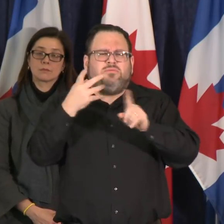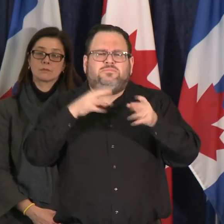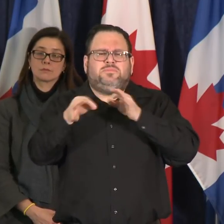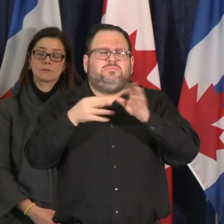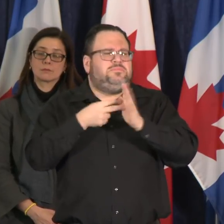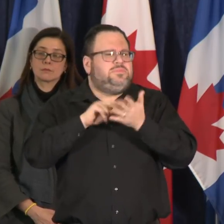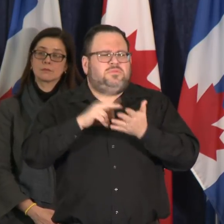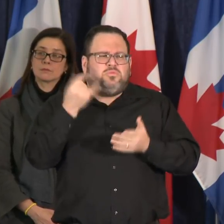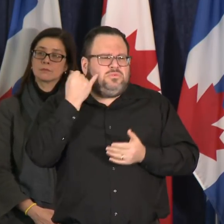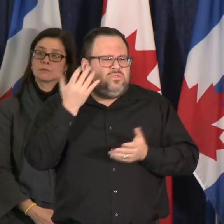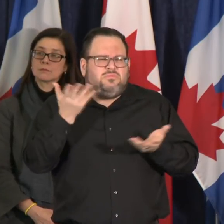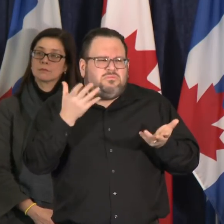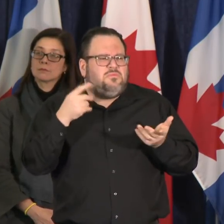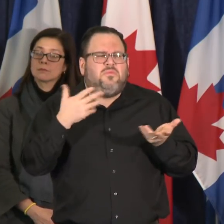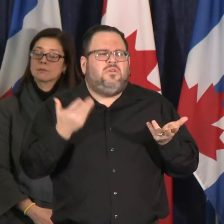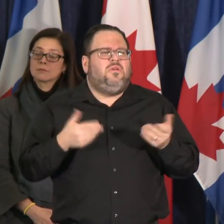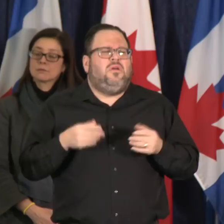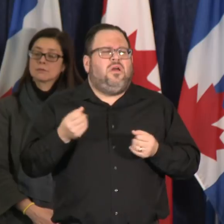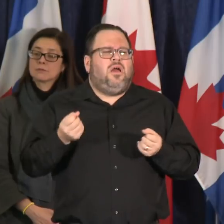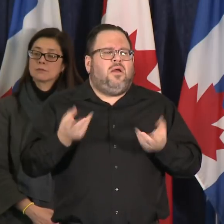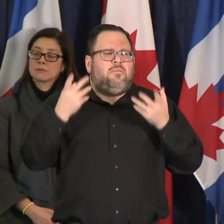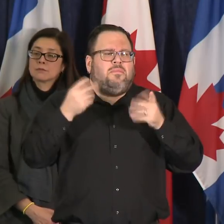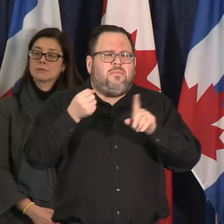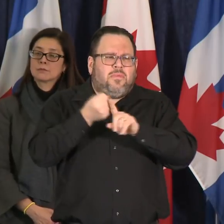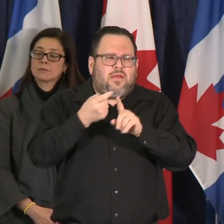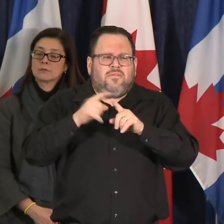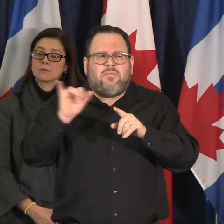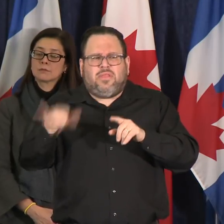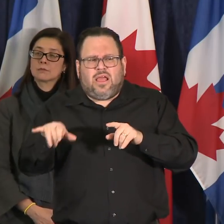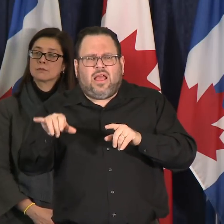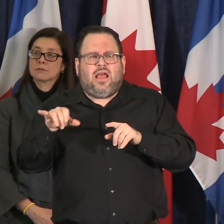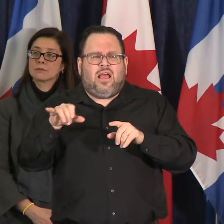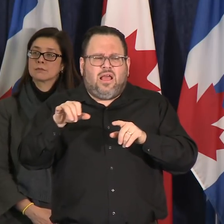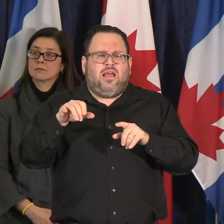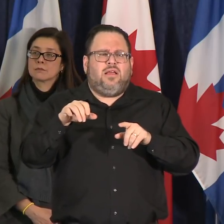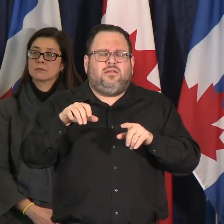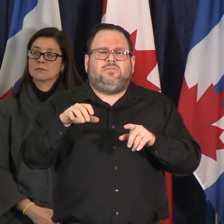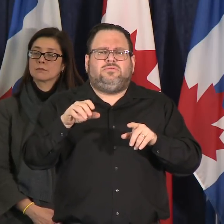how many people have been affected yes thank you so I have not seen I've not